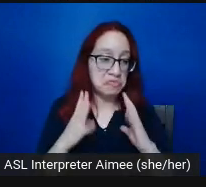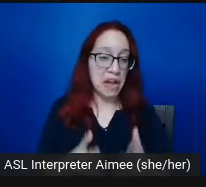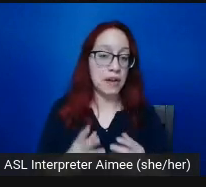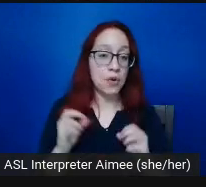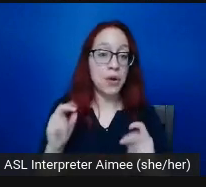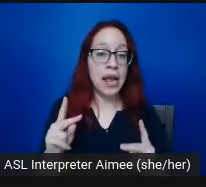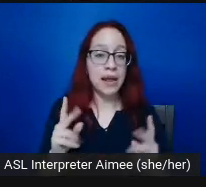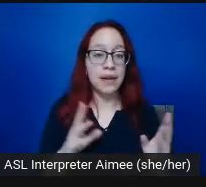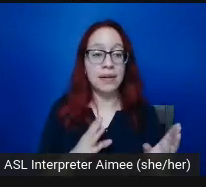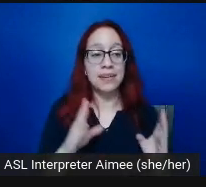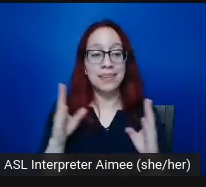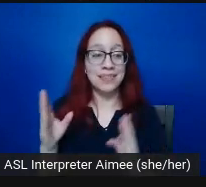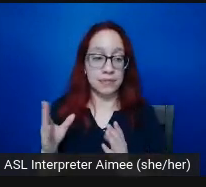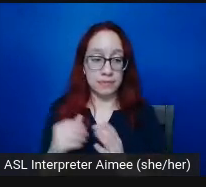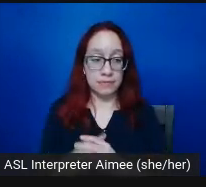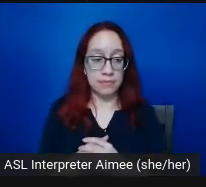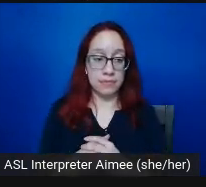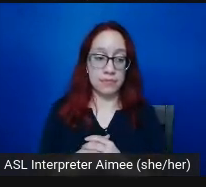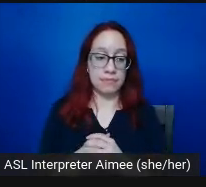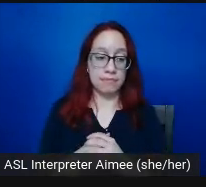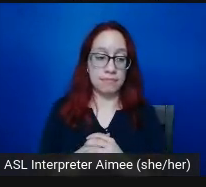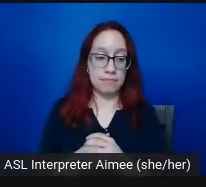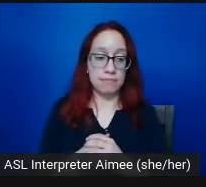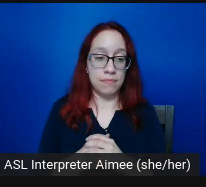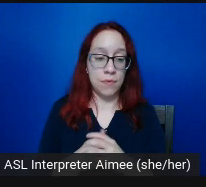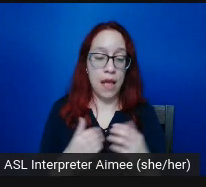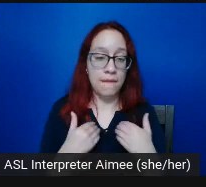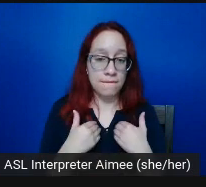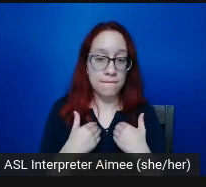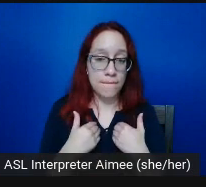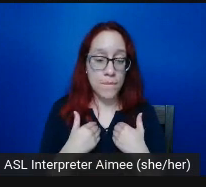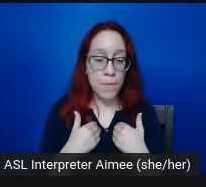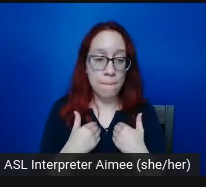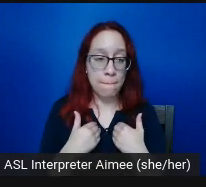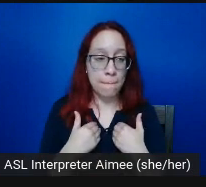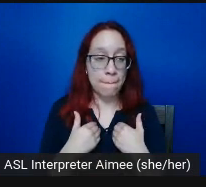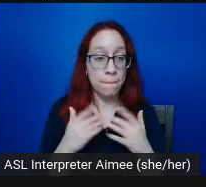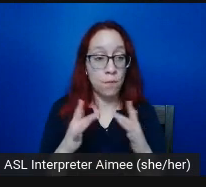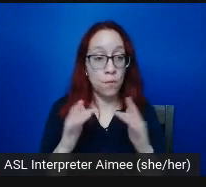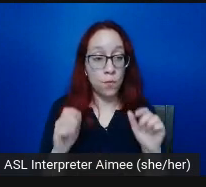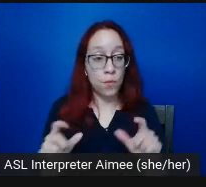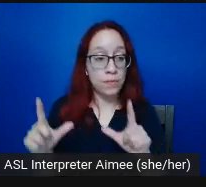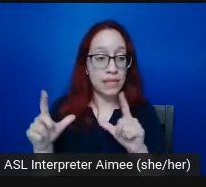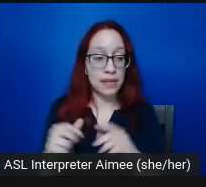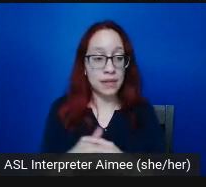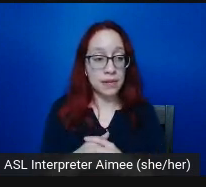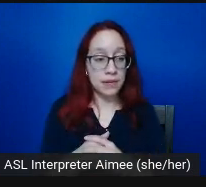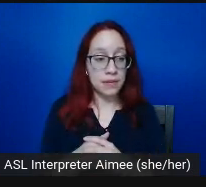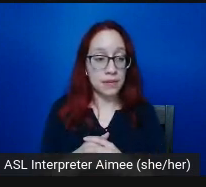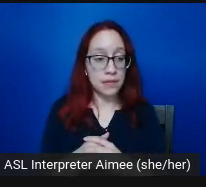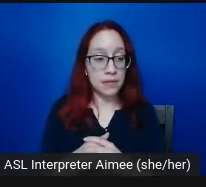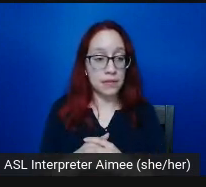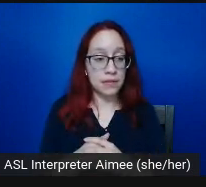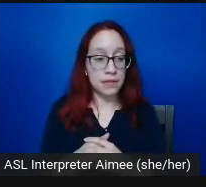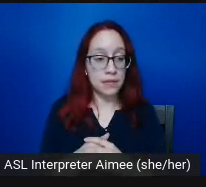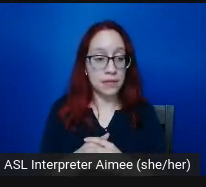Then we have a website, which is done for testing purposes,